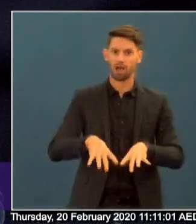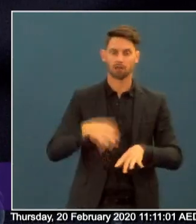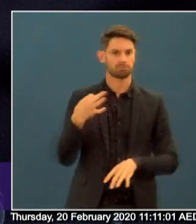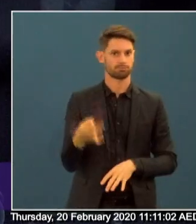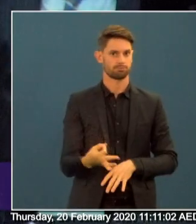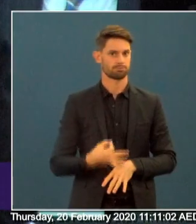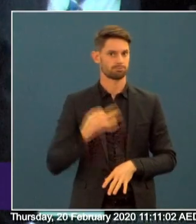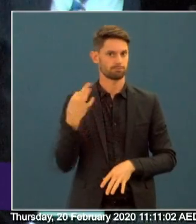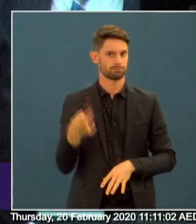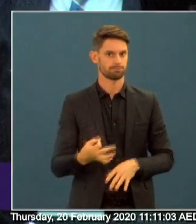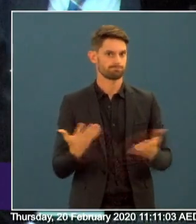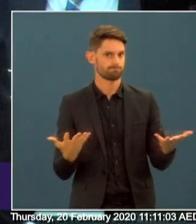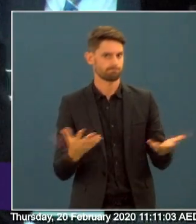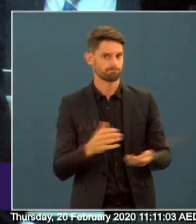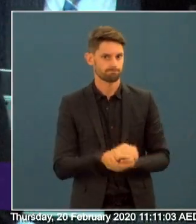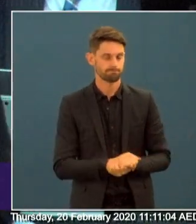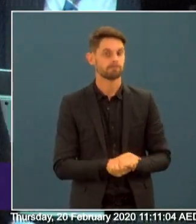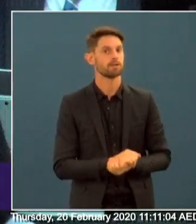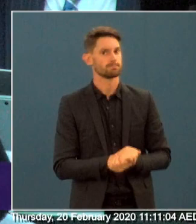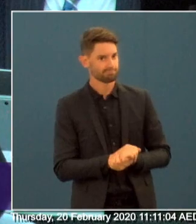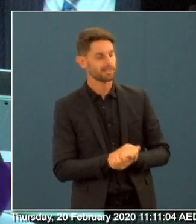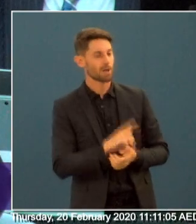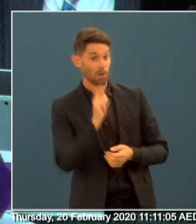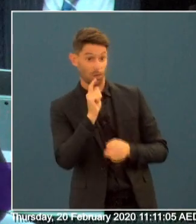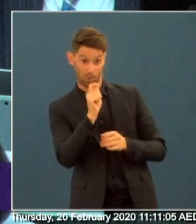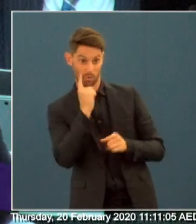And so we're going to identify some of them, I think, when we get to that part of your statement.